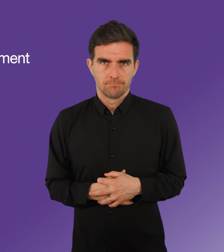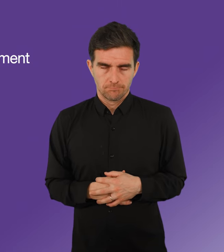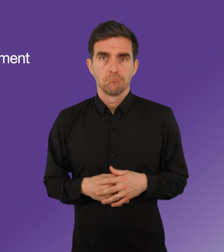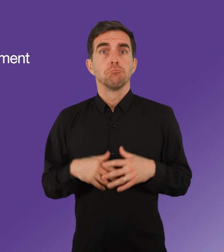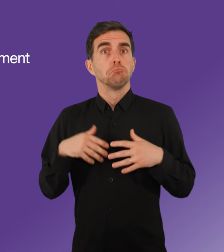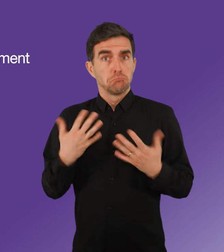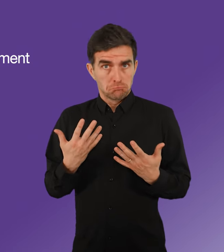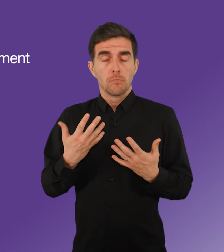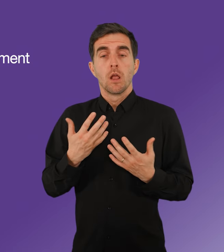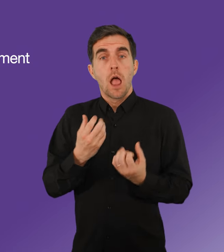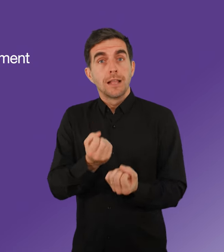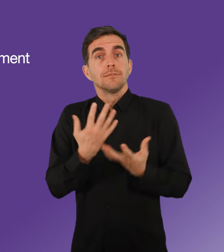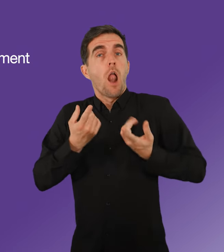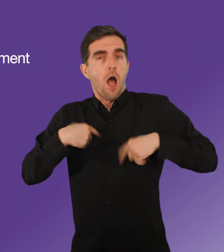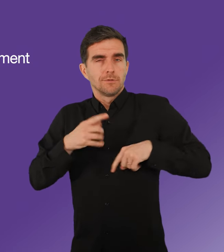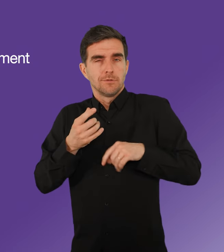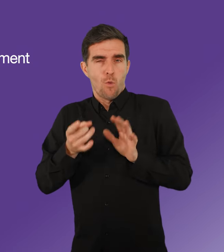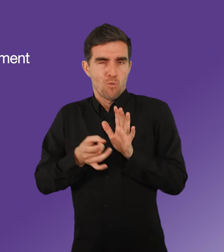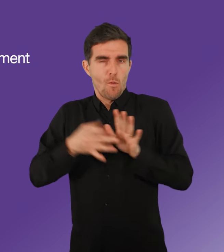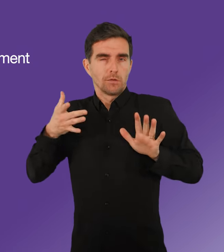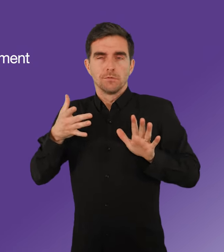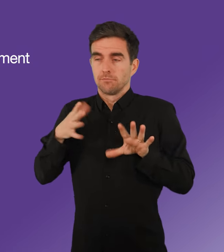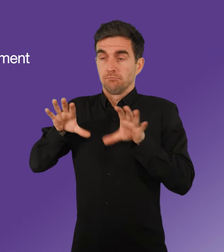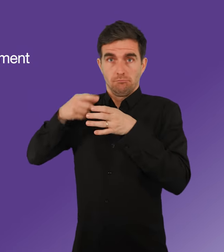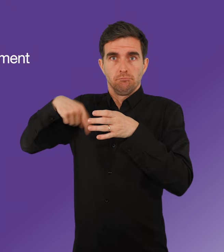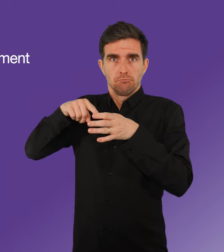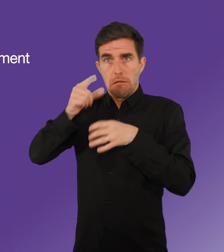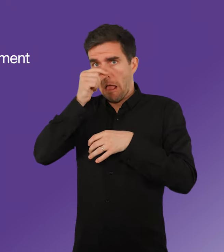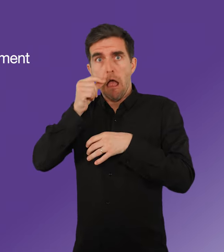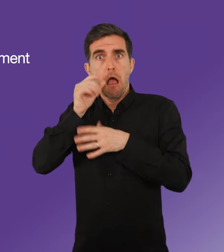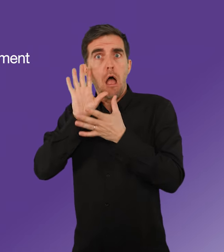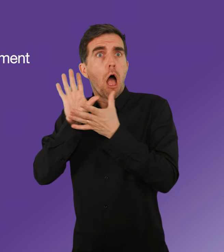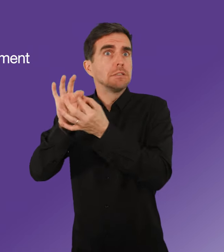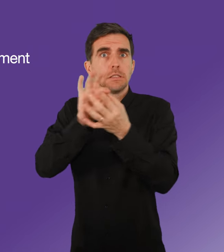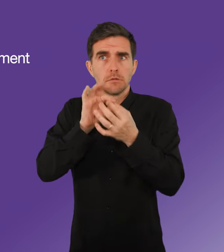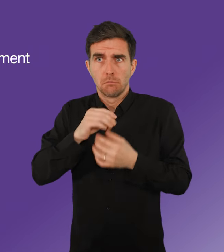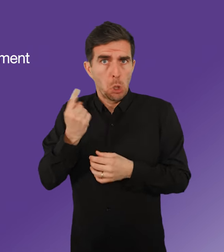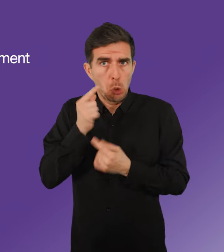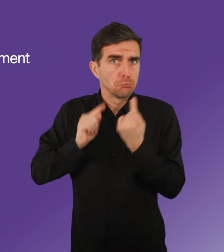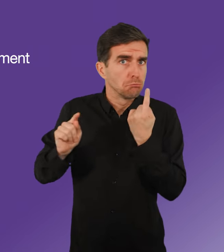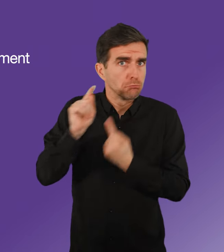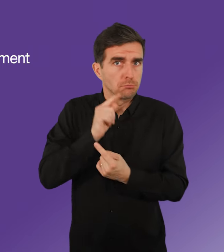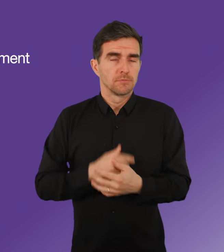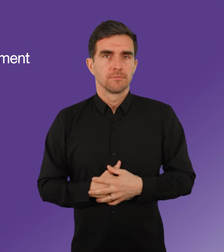Who else Tell Us Once can contact